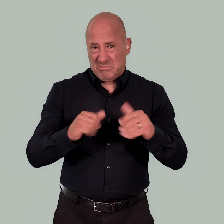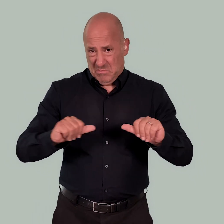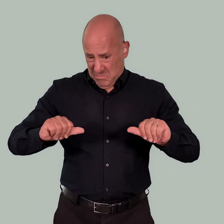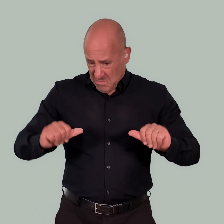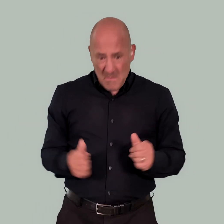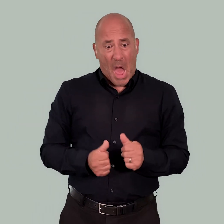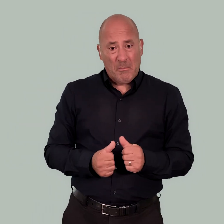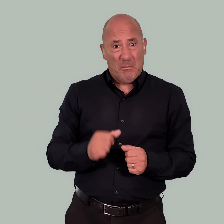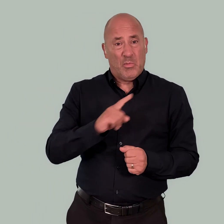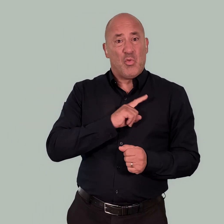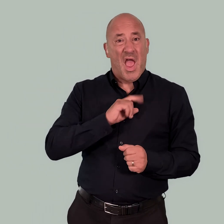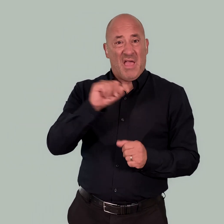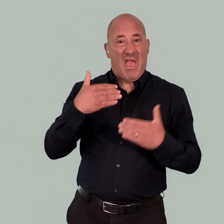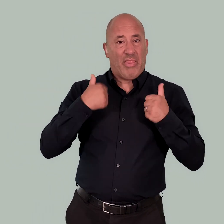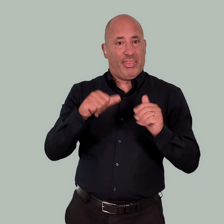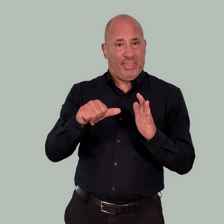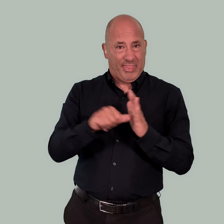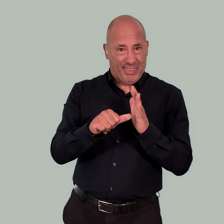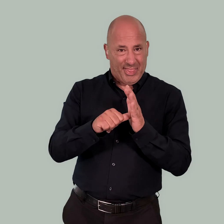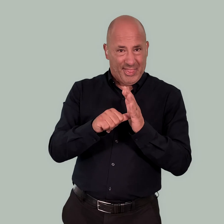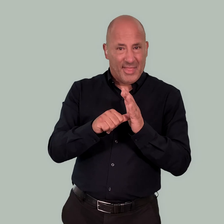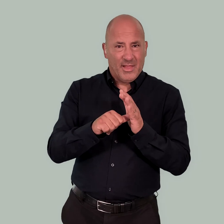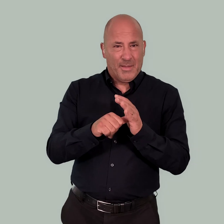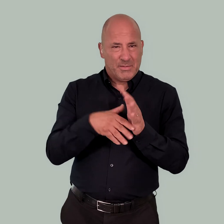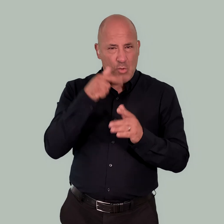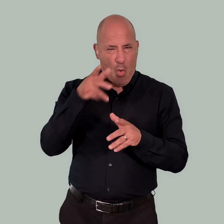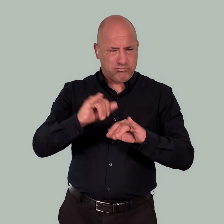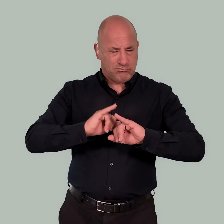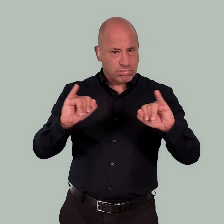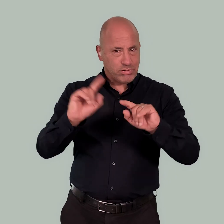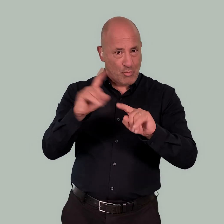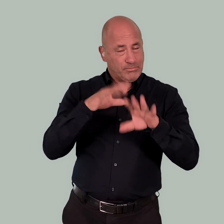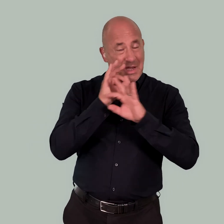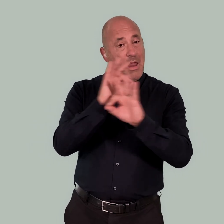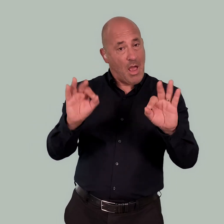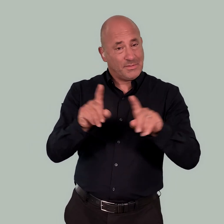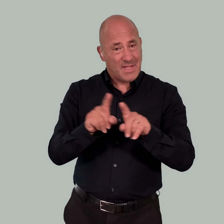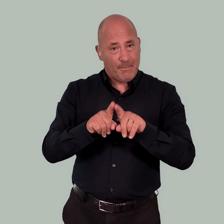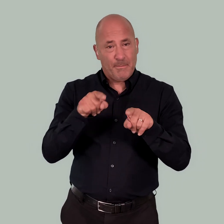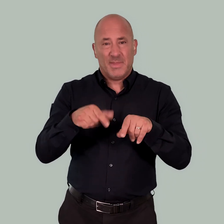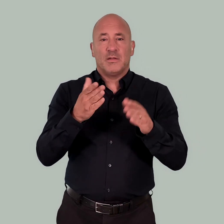are limited ‘a lot’ by their health condition, giving an indication of severity of health conditions.